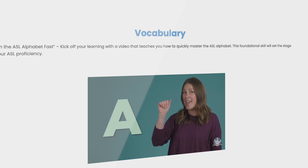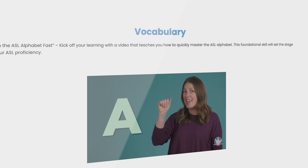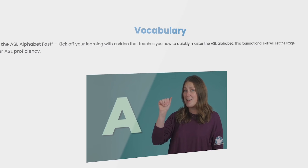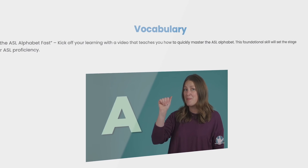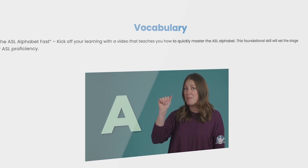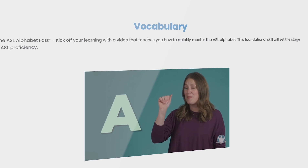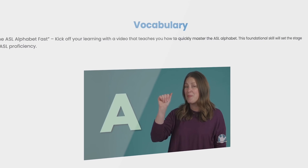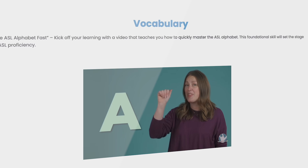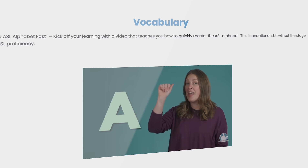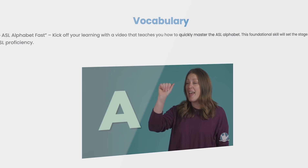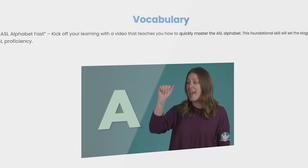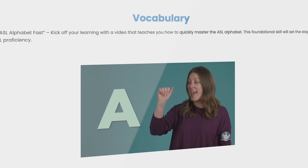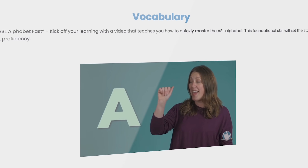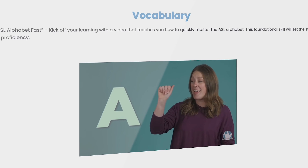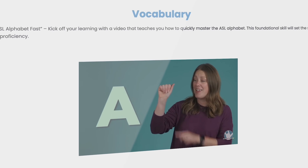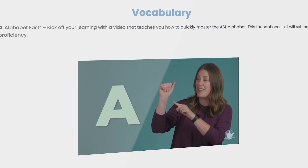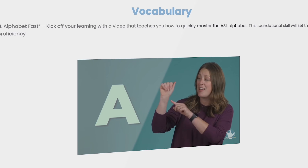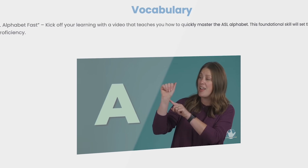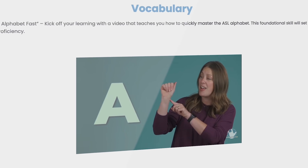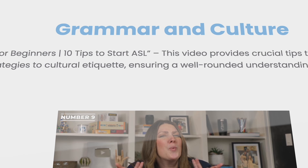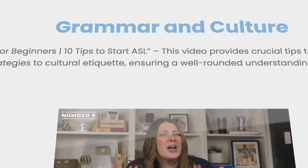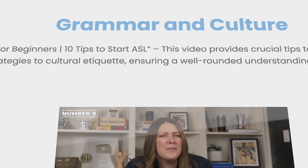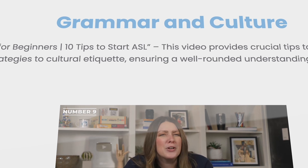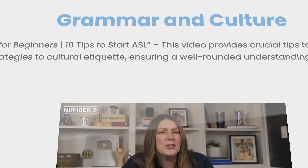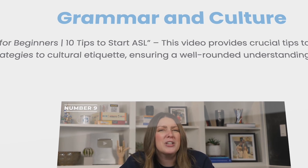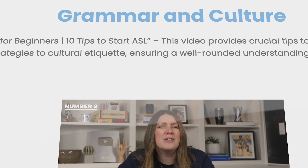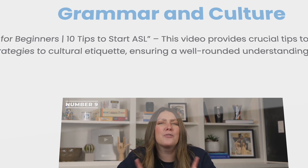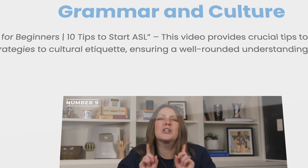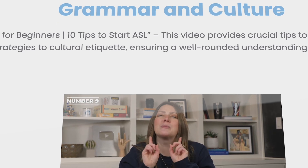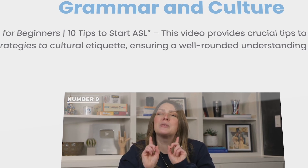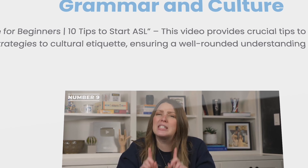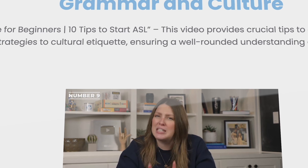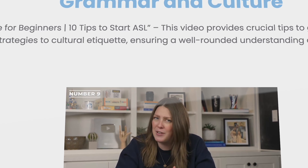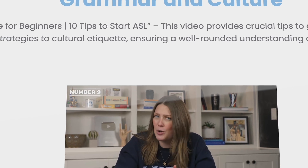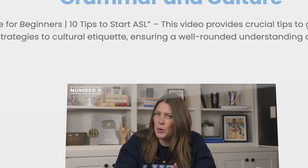This curated curriculum focuses on guiding you and your family